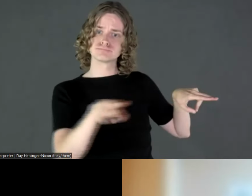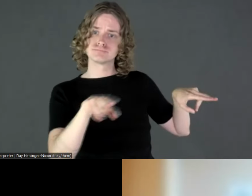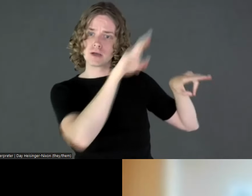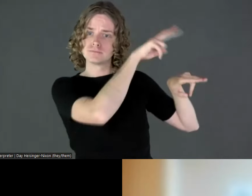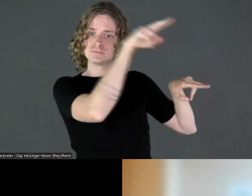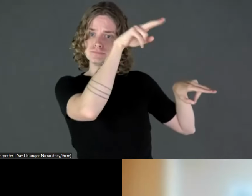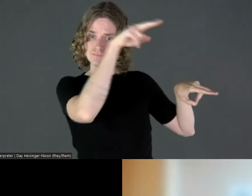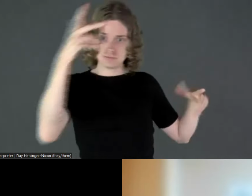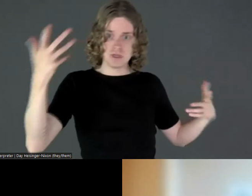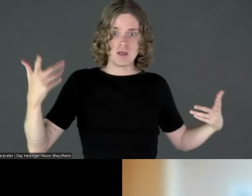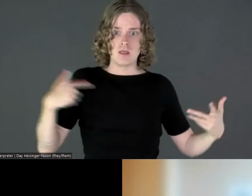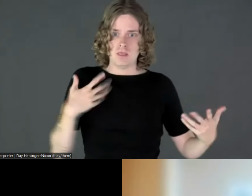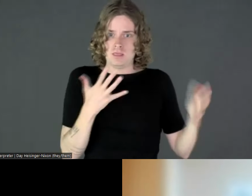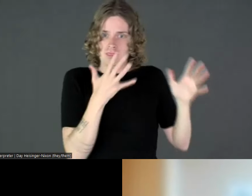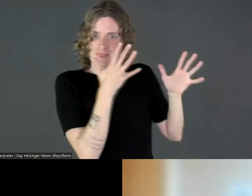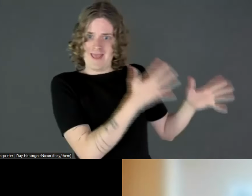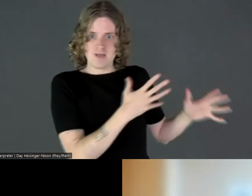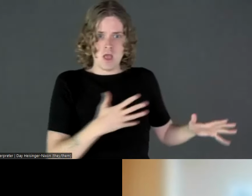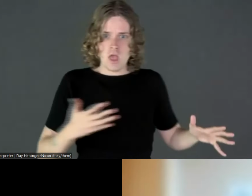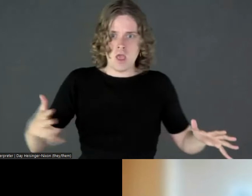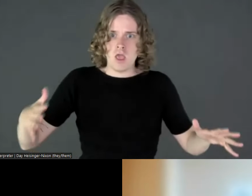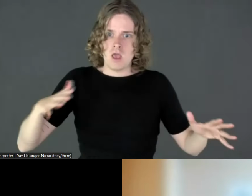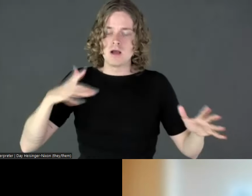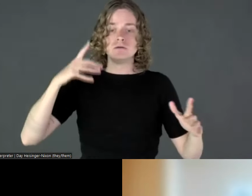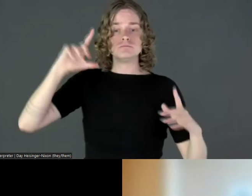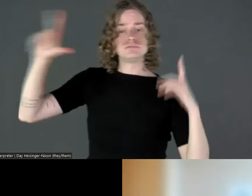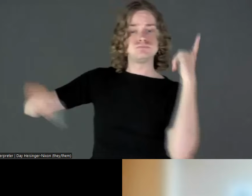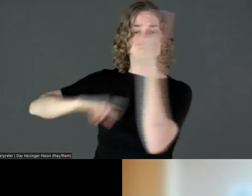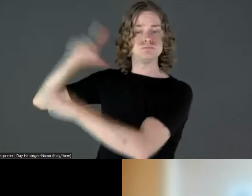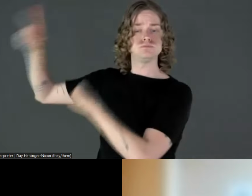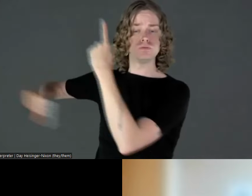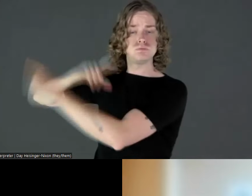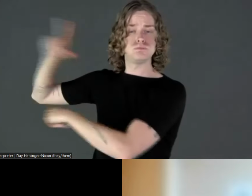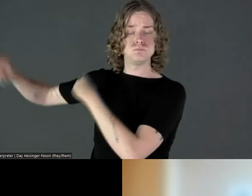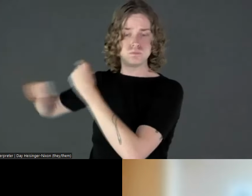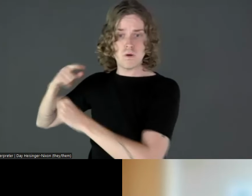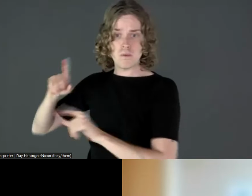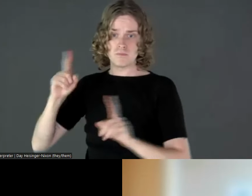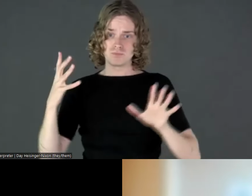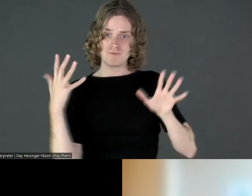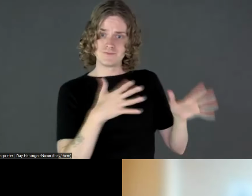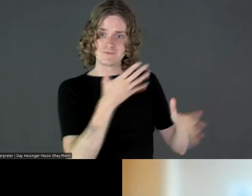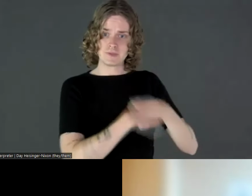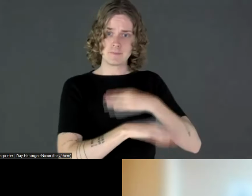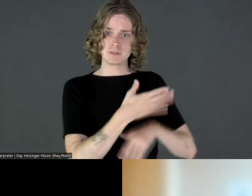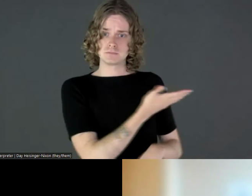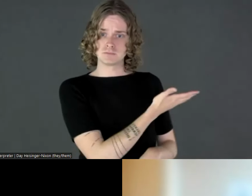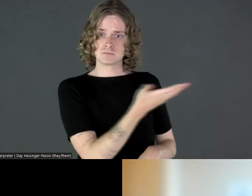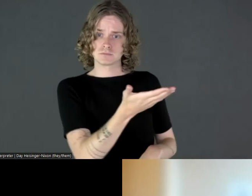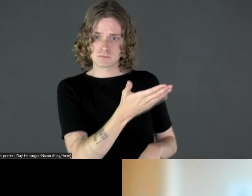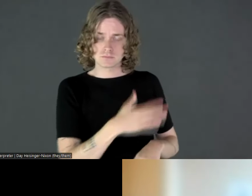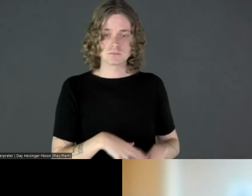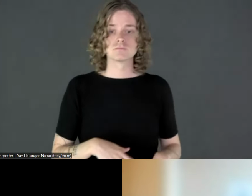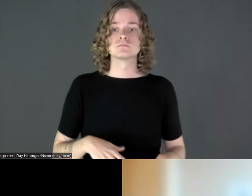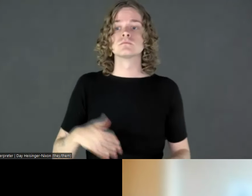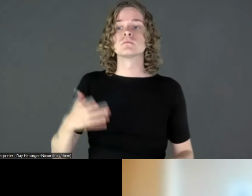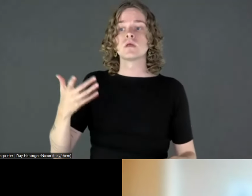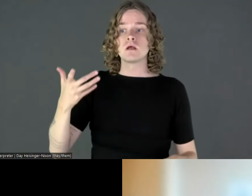of people left. So when we had donors, a lot of donors came and tried get involved. There was